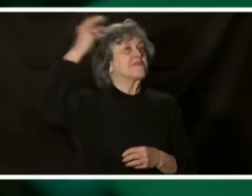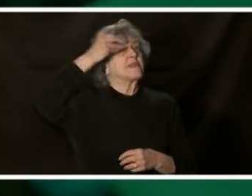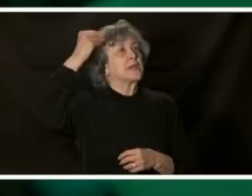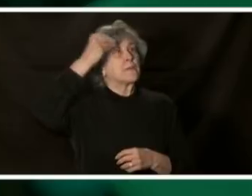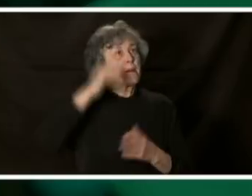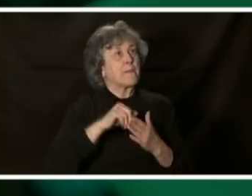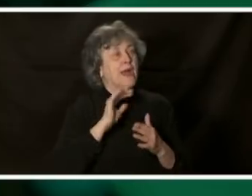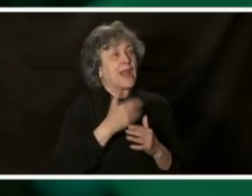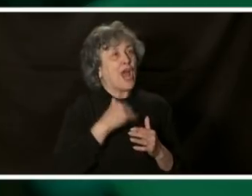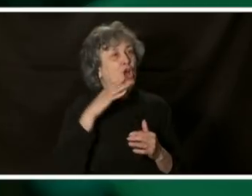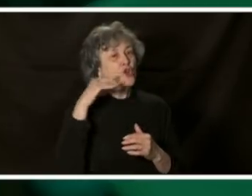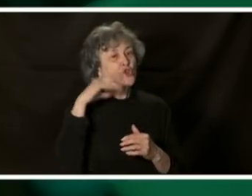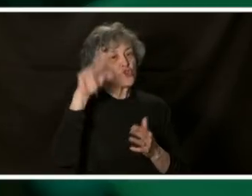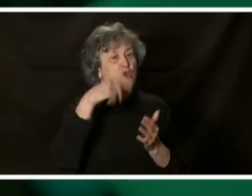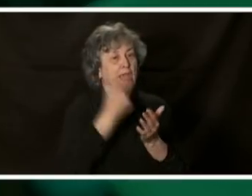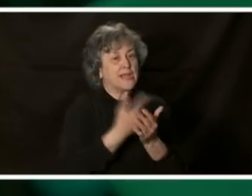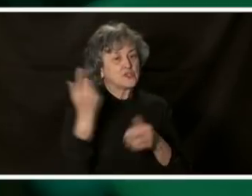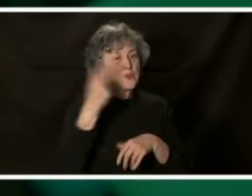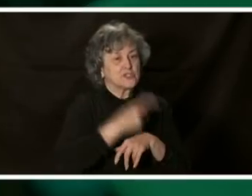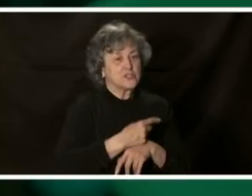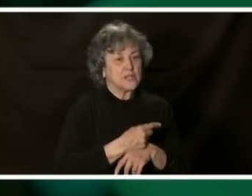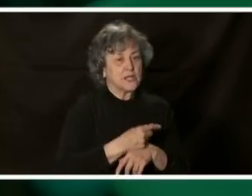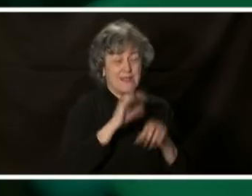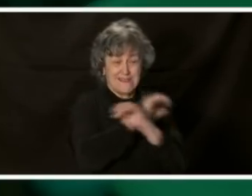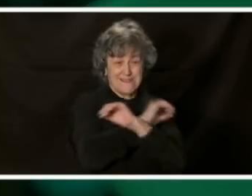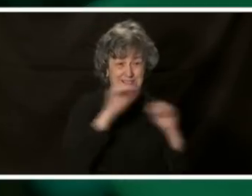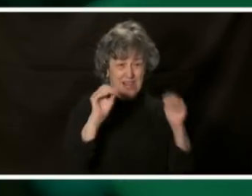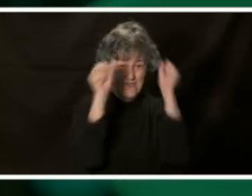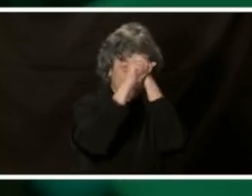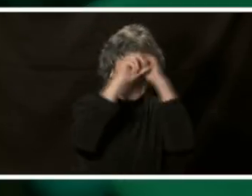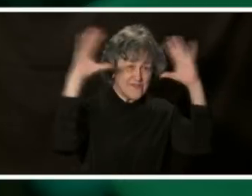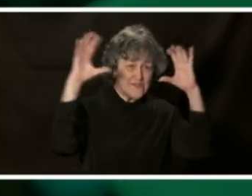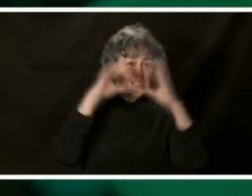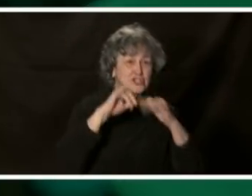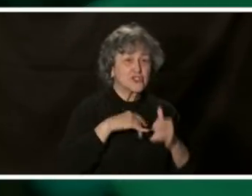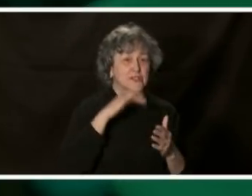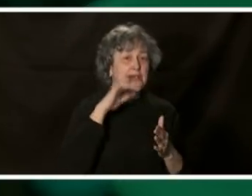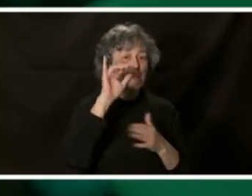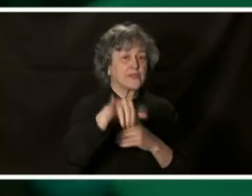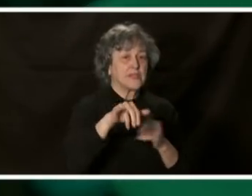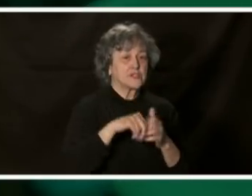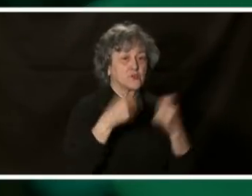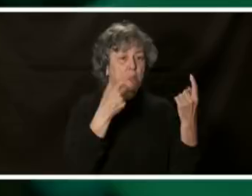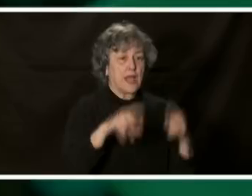AND I'M ALMOST POSITIVE NONE OF US ENVISIONED HAVING TO EXPERIENCE THIS DAY IN A VIRTUAL SETTING.